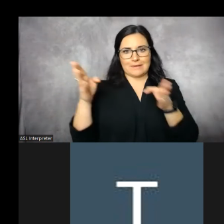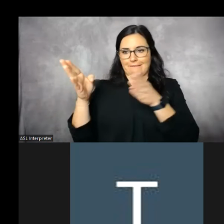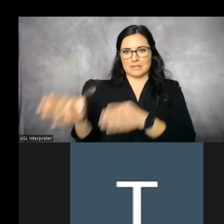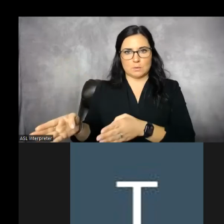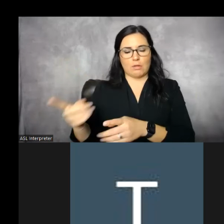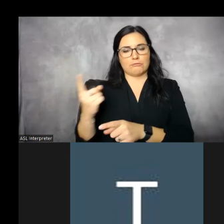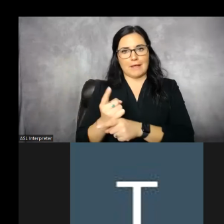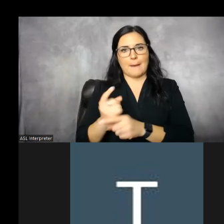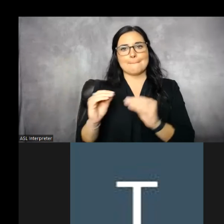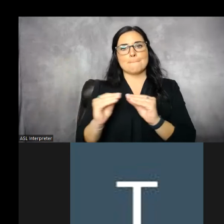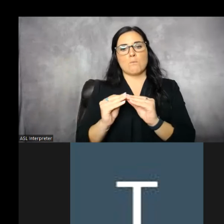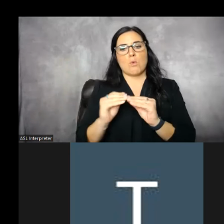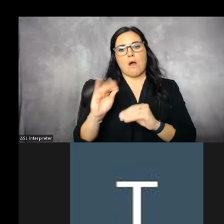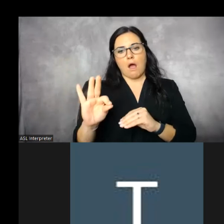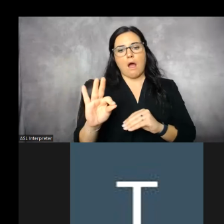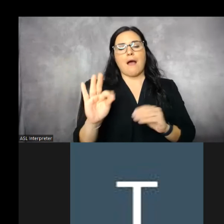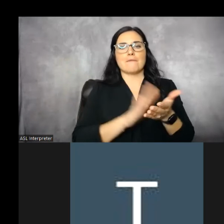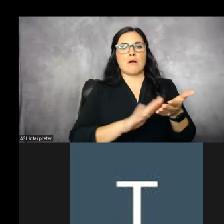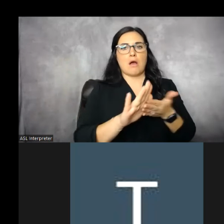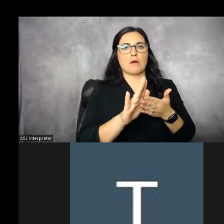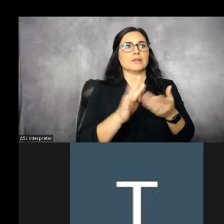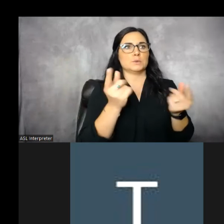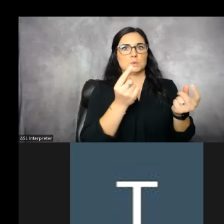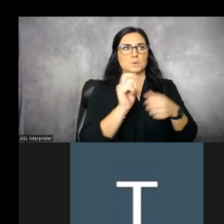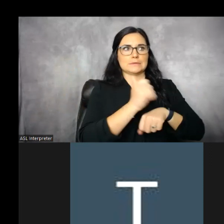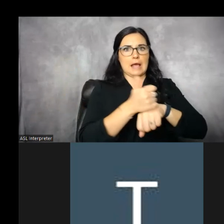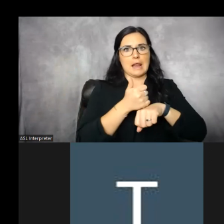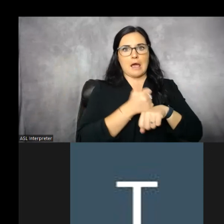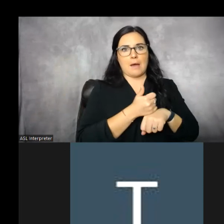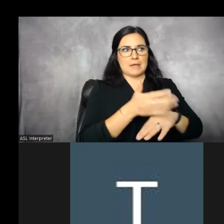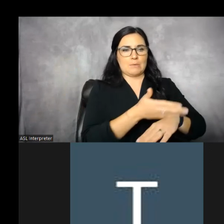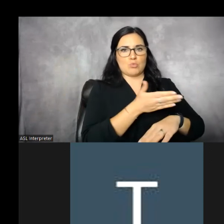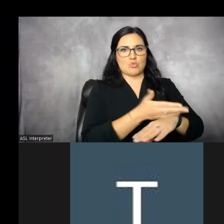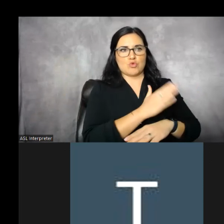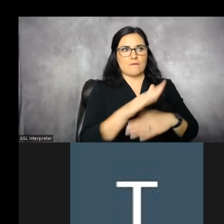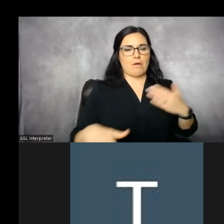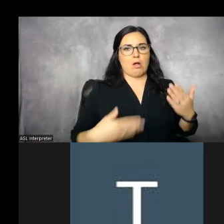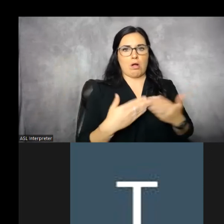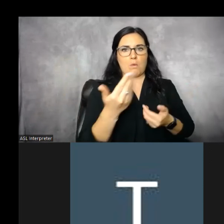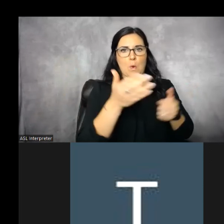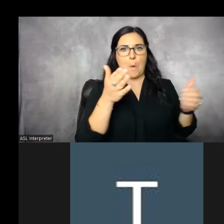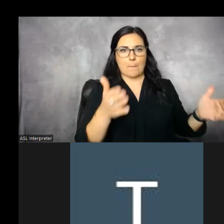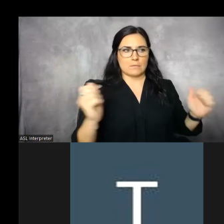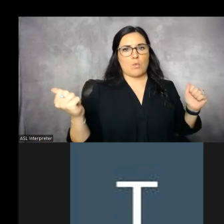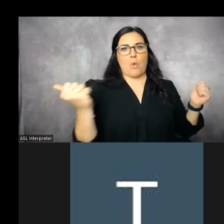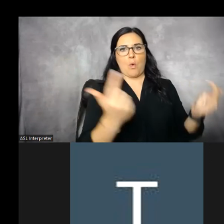It would be more from a college perspective of, we want to upgrade X number of rooms to support this